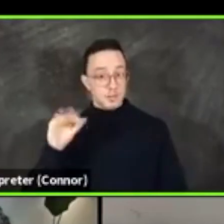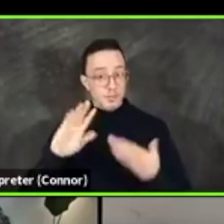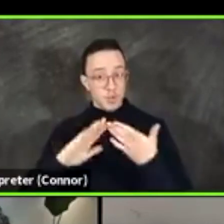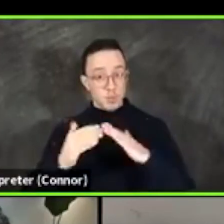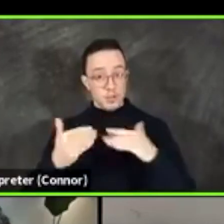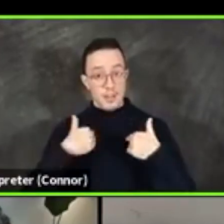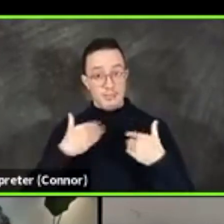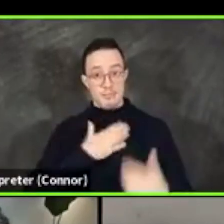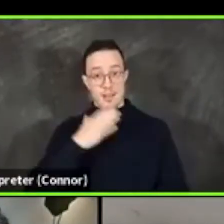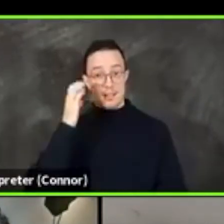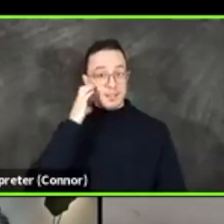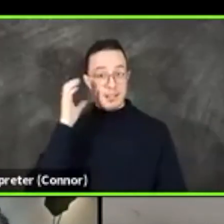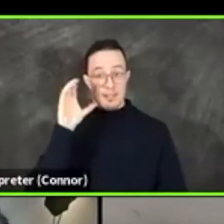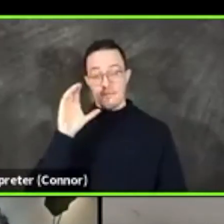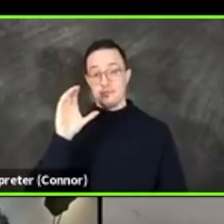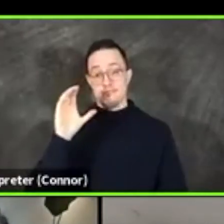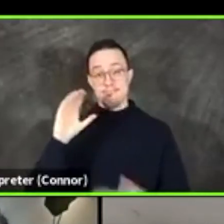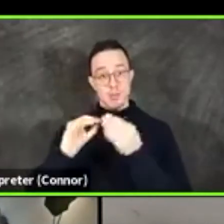NUMBER, LIKE, PEOPLE WILL STRAIGHT UP TEXT ME -- AND BE, LIKE, "WHAT THE HELL WAS THAT?"